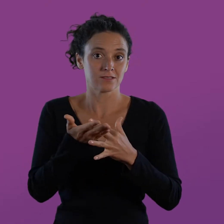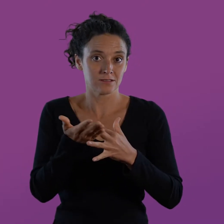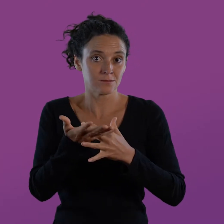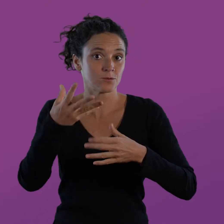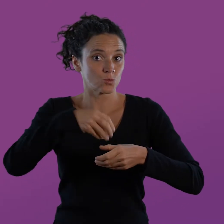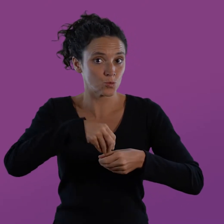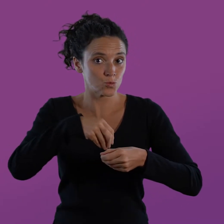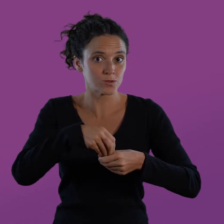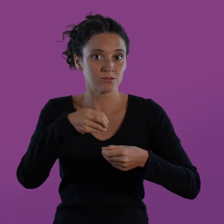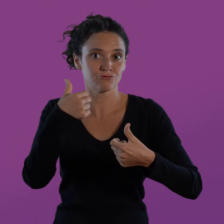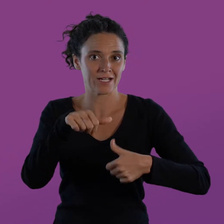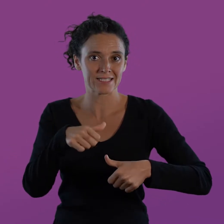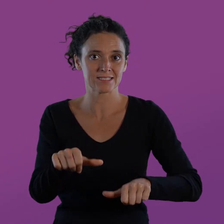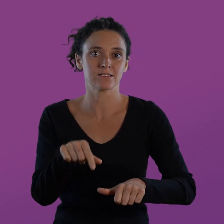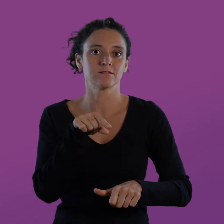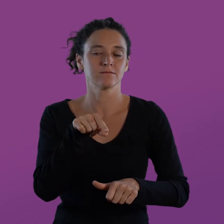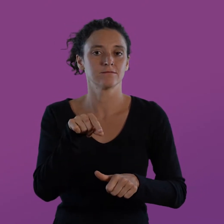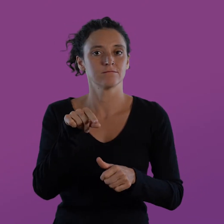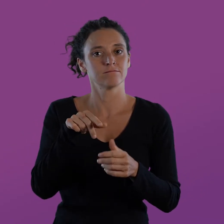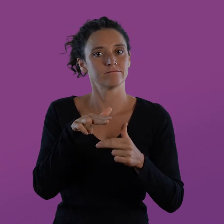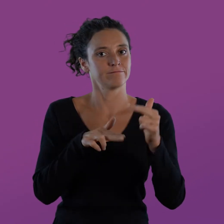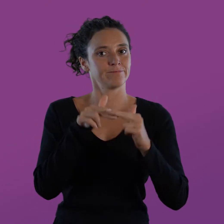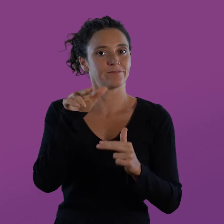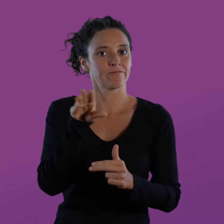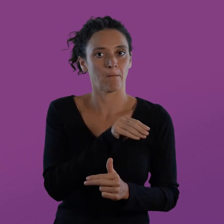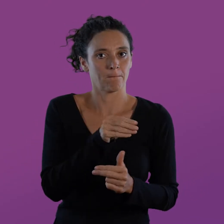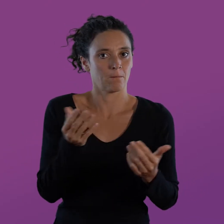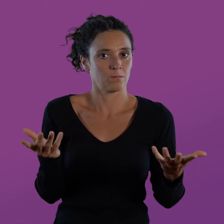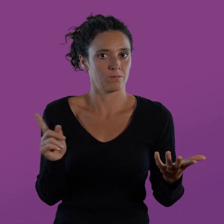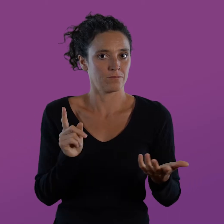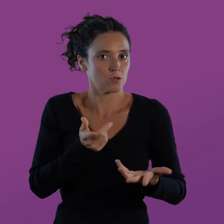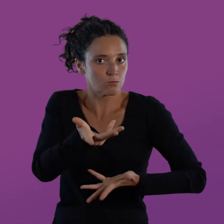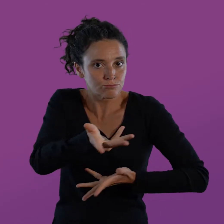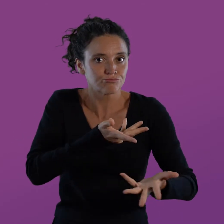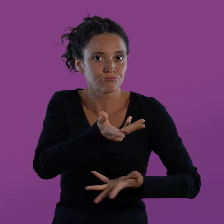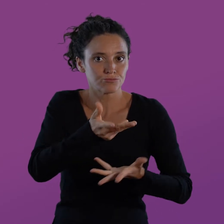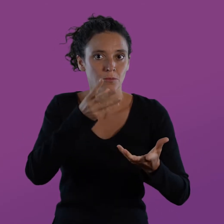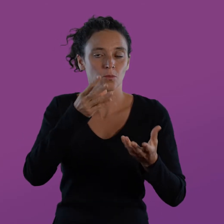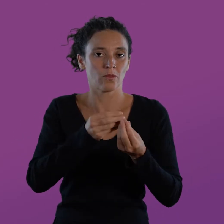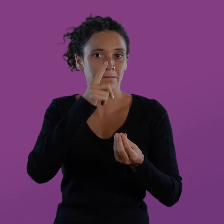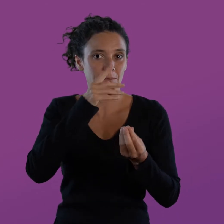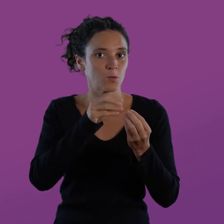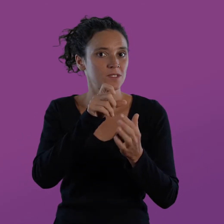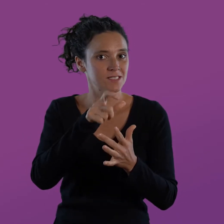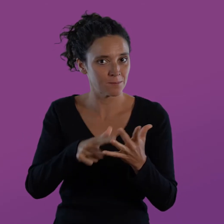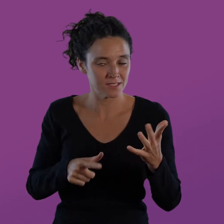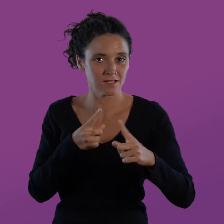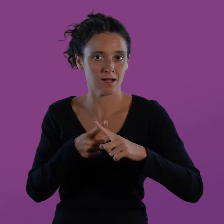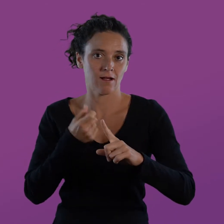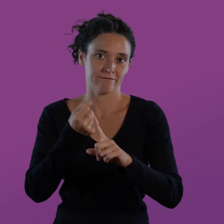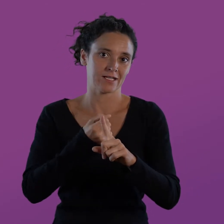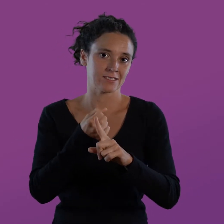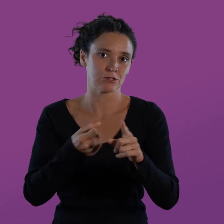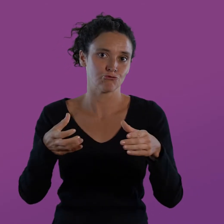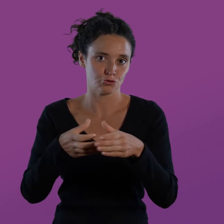The Accessibility and inclusion strategy has been developed and - reviewed in consultation with people with disability and advocacy groups.